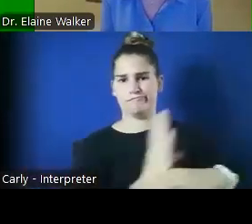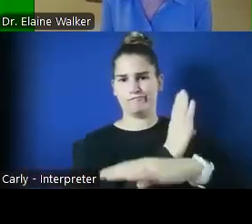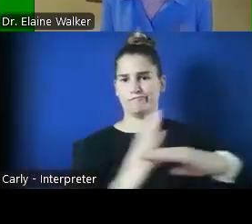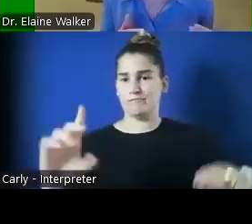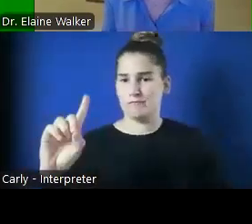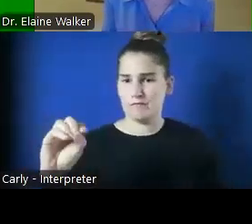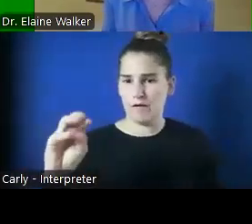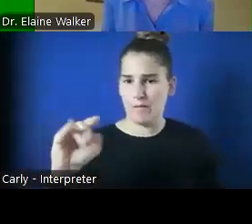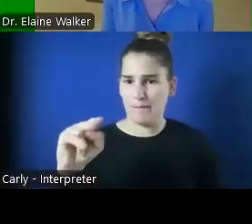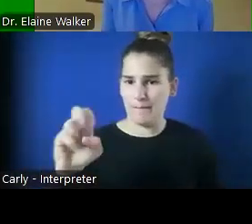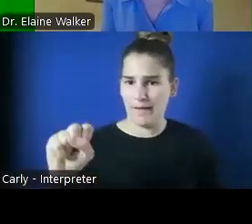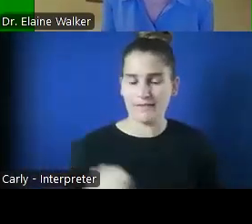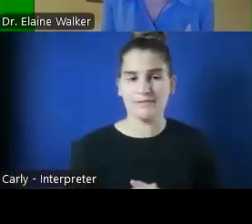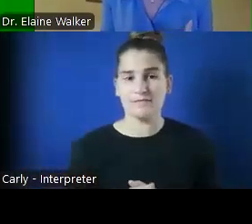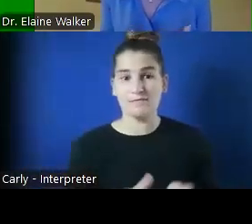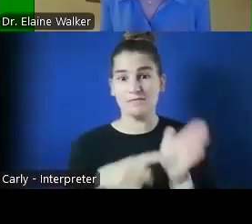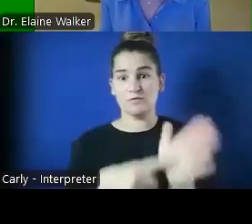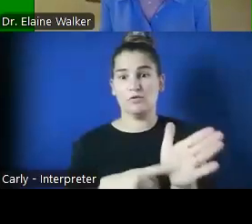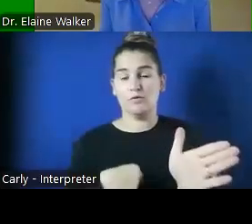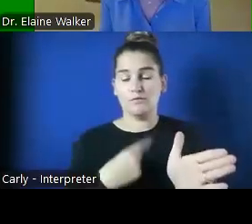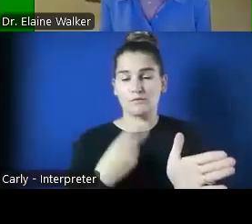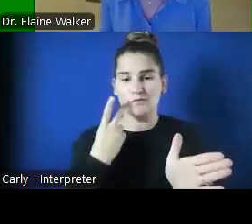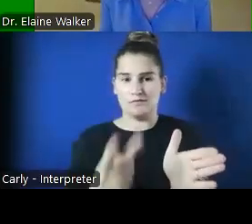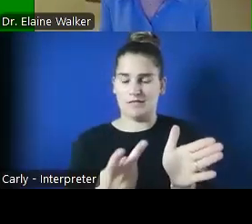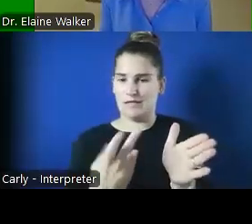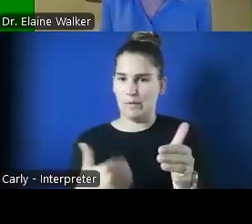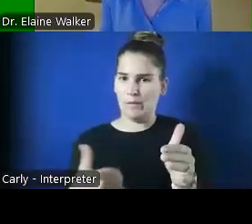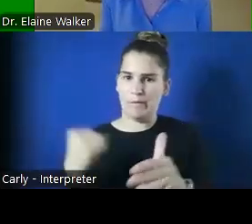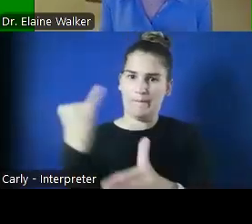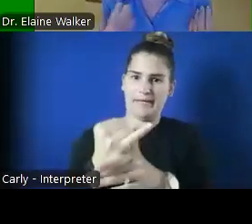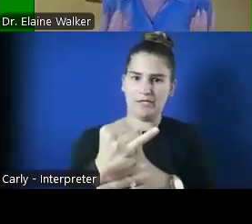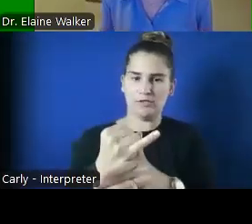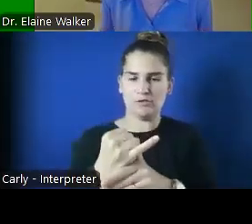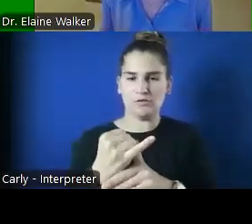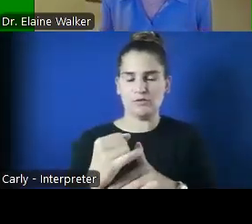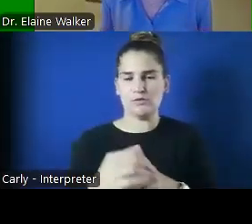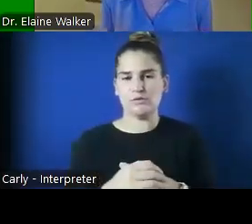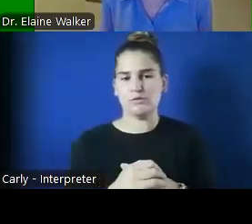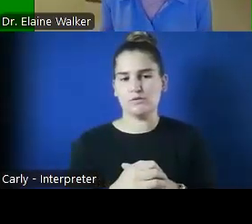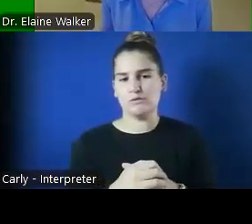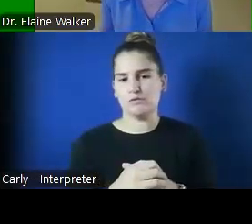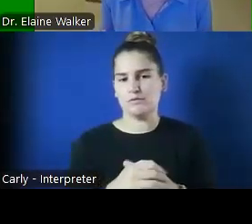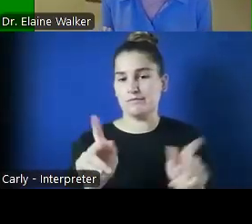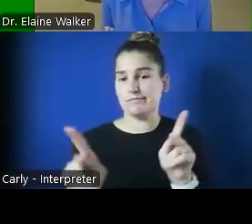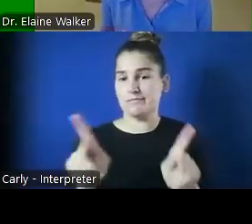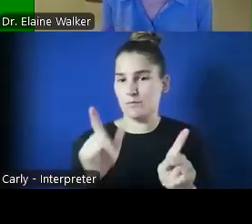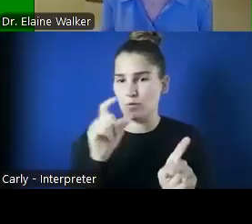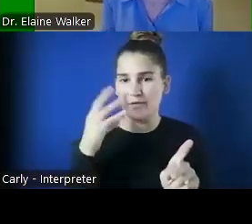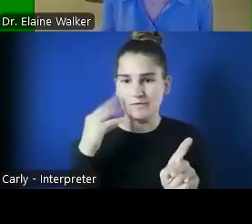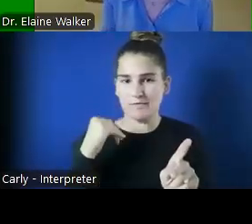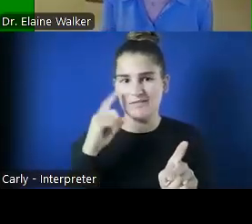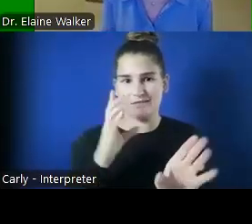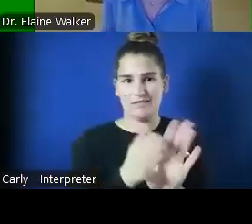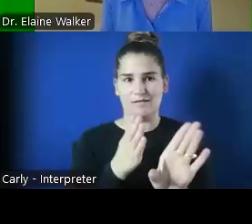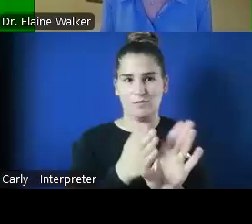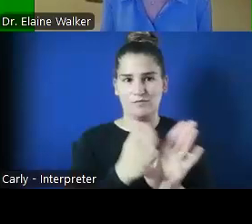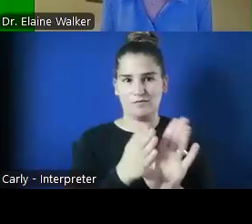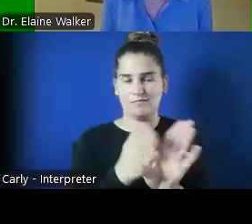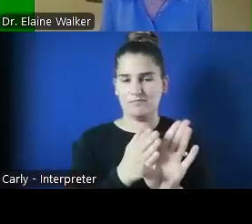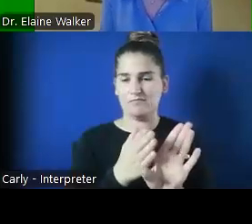that have been shown to be impaired in individuals with psychosis especially first episode psychosis